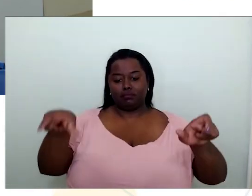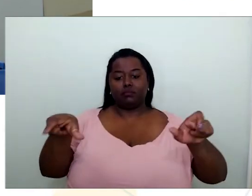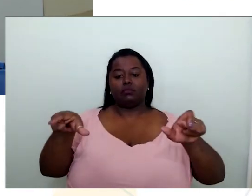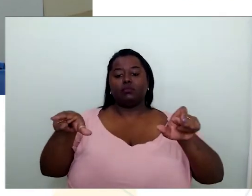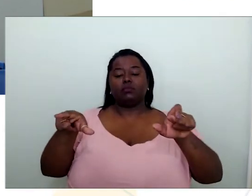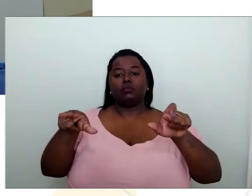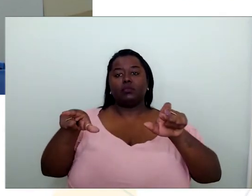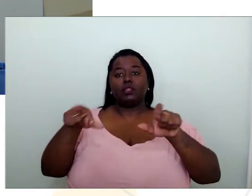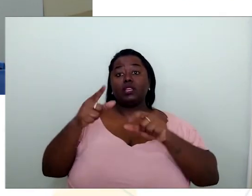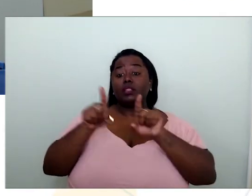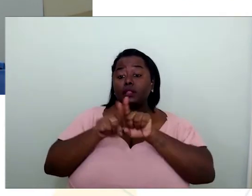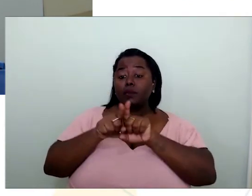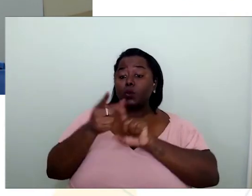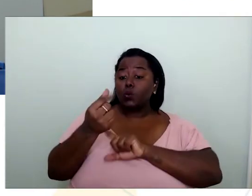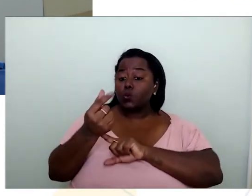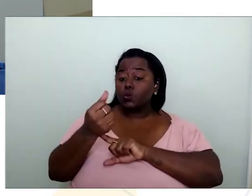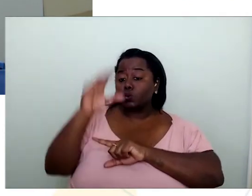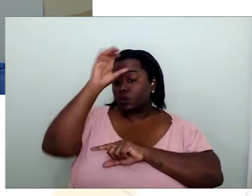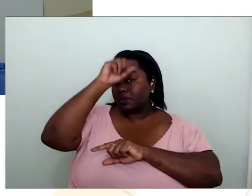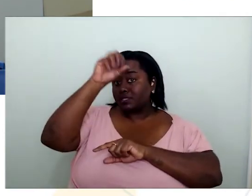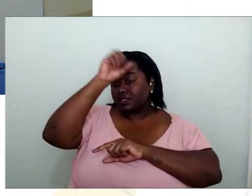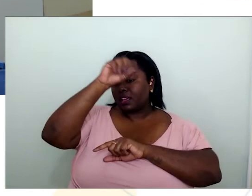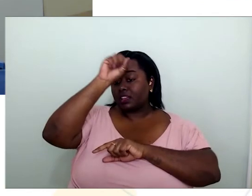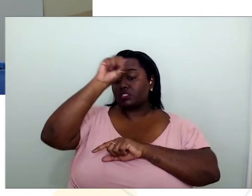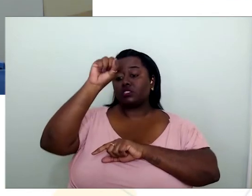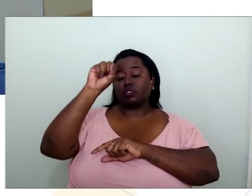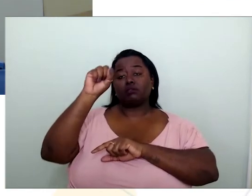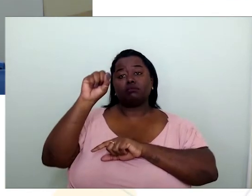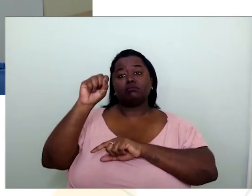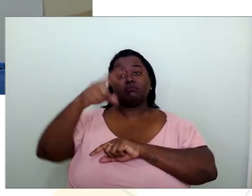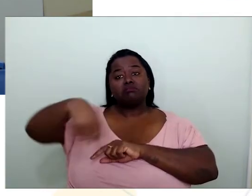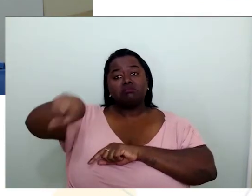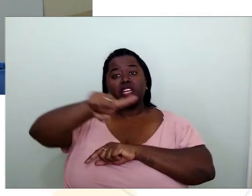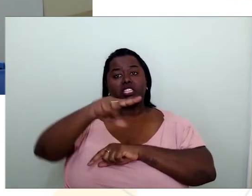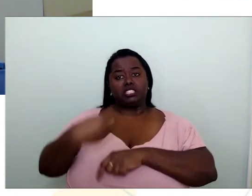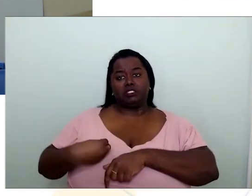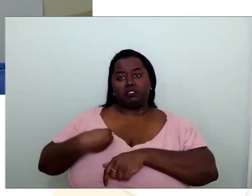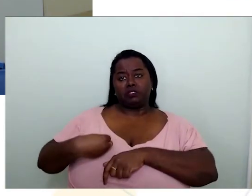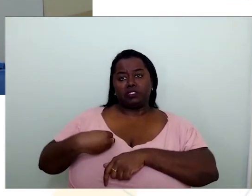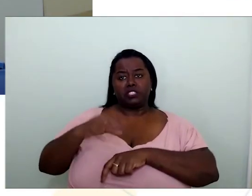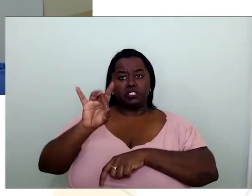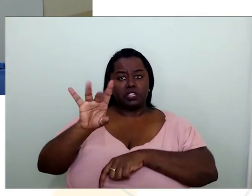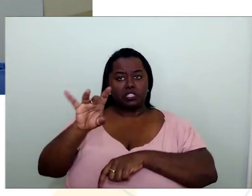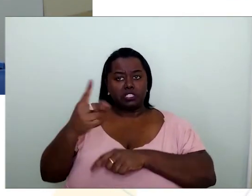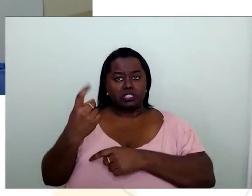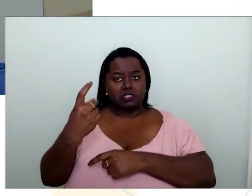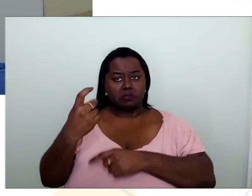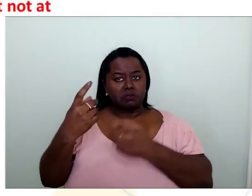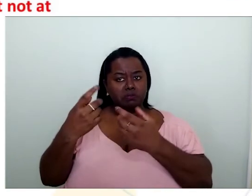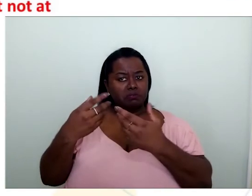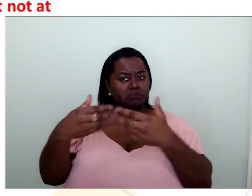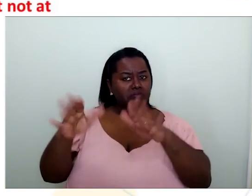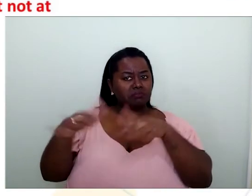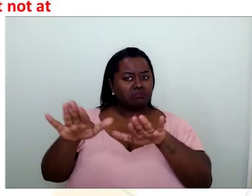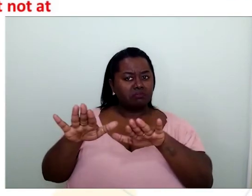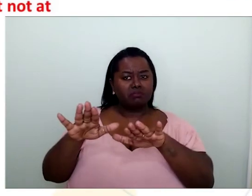the costs of learning and to survive by themselves seems somewhat unfair having